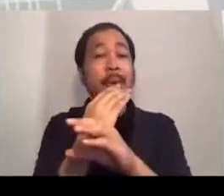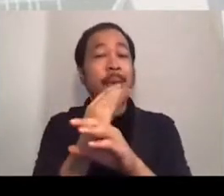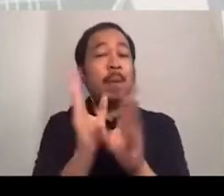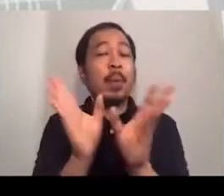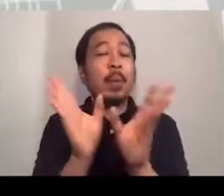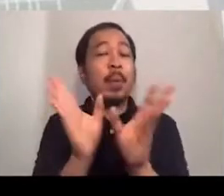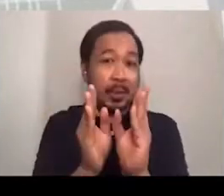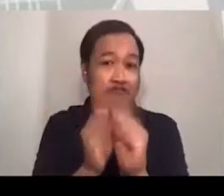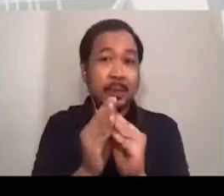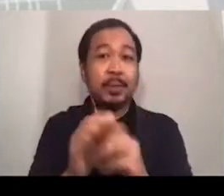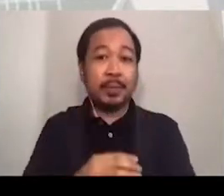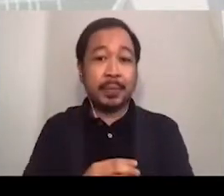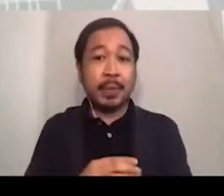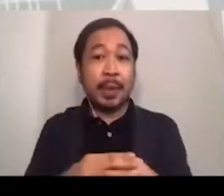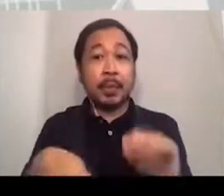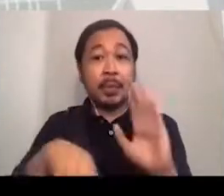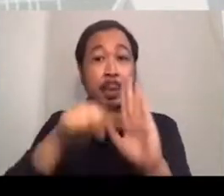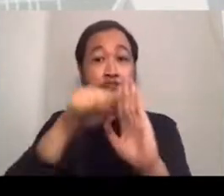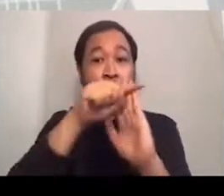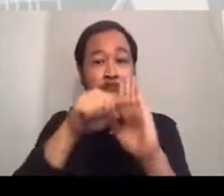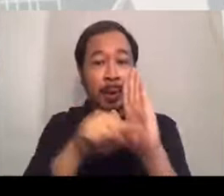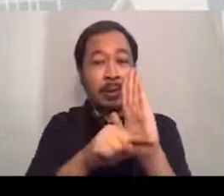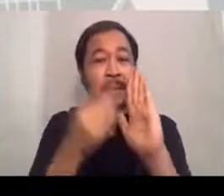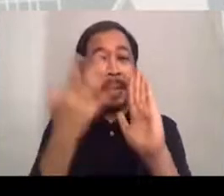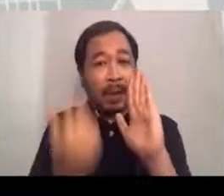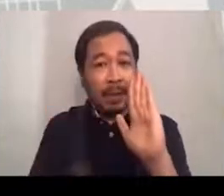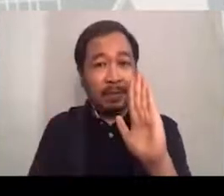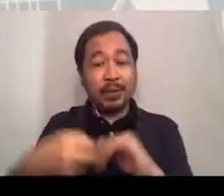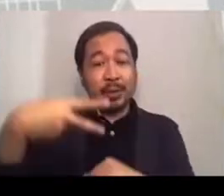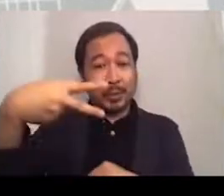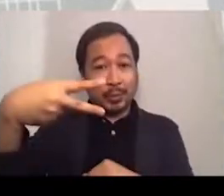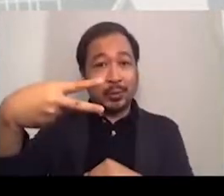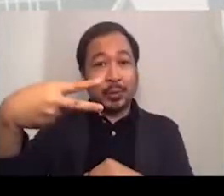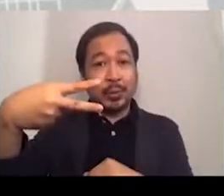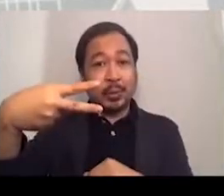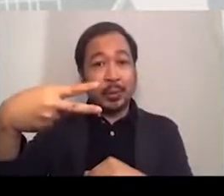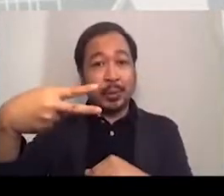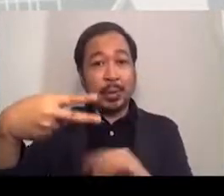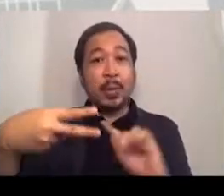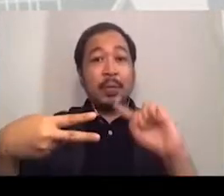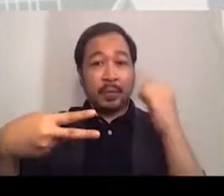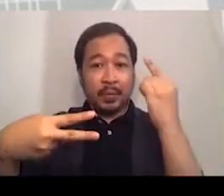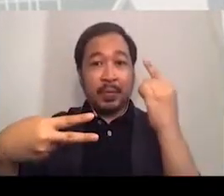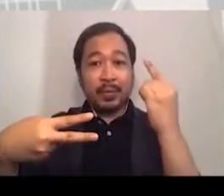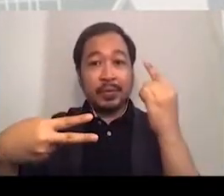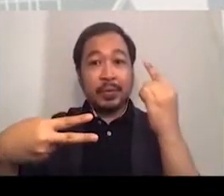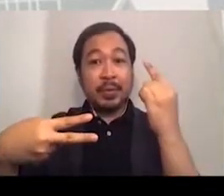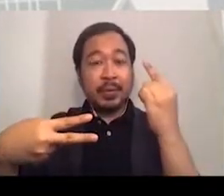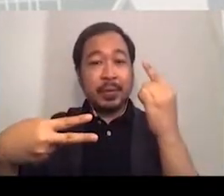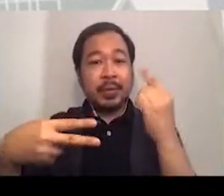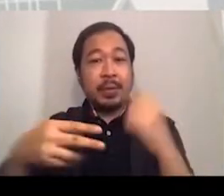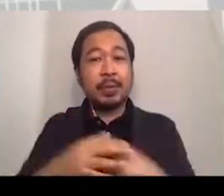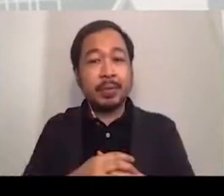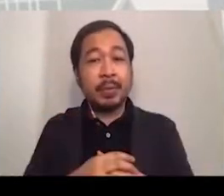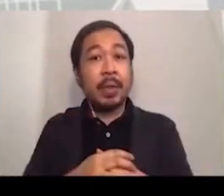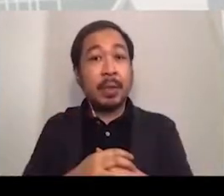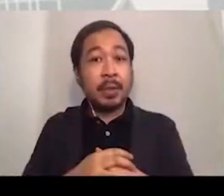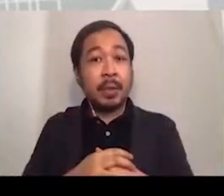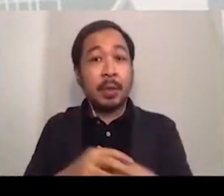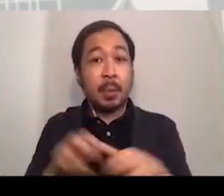The first is a panel conversation and the second piece is a series of structured interventions